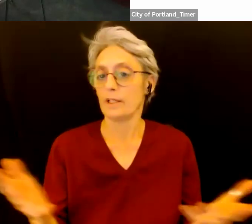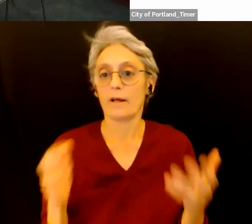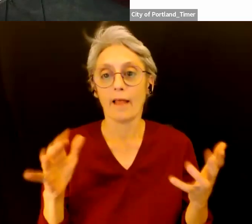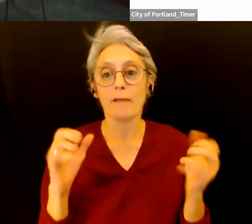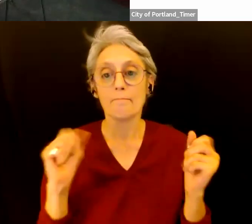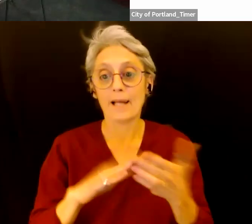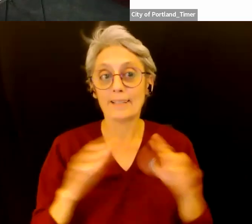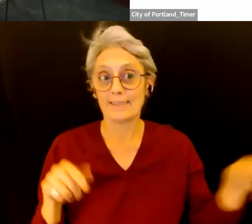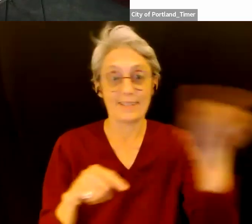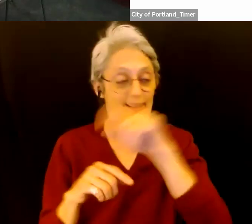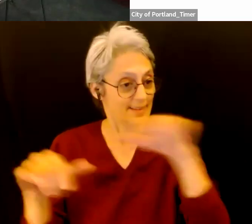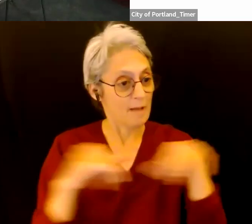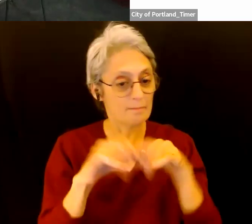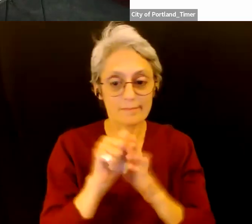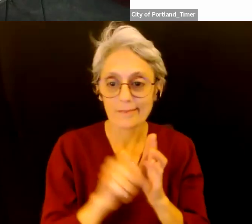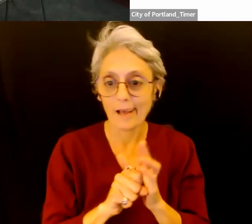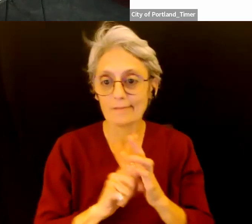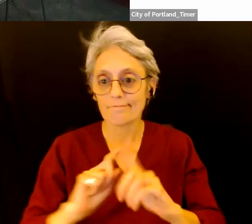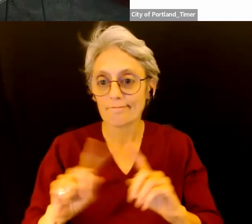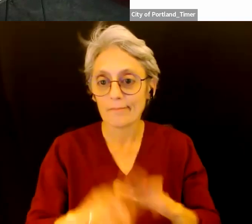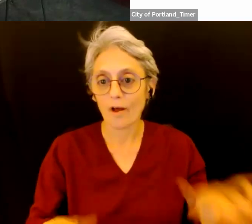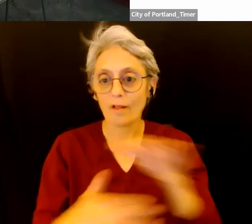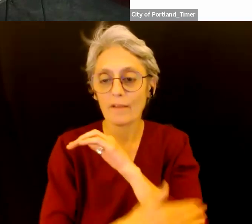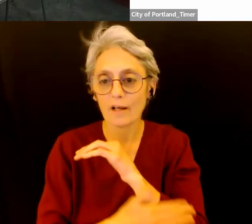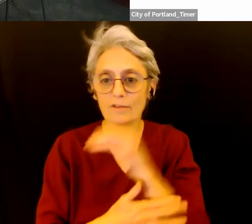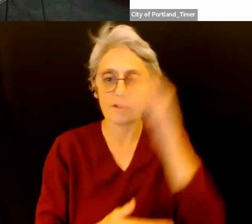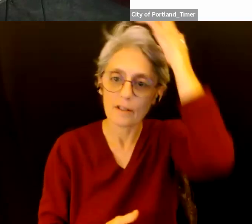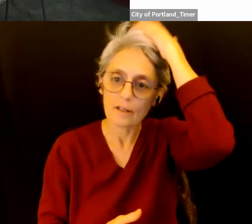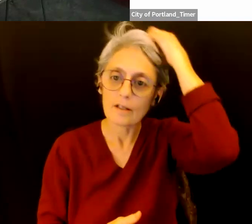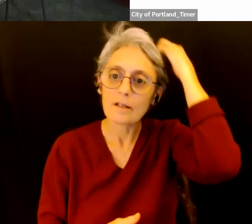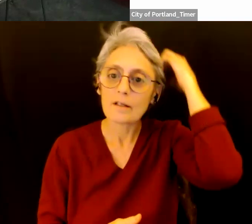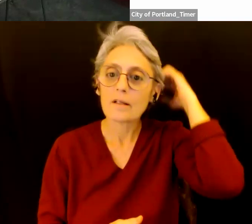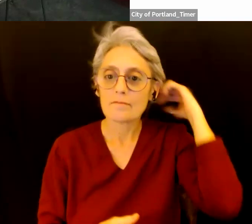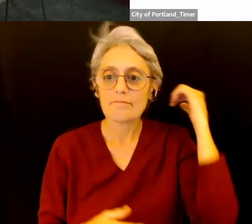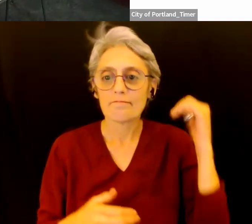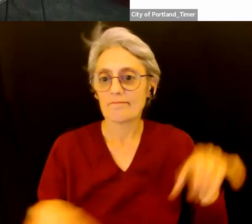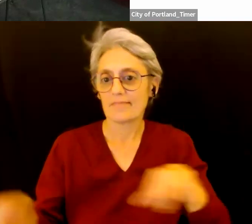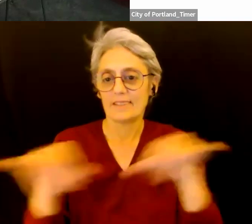States and all over the country that are having to face budget shortfalls or make tough decisions.